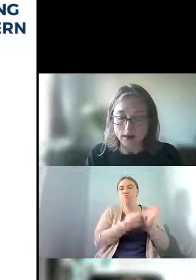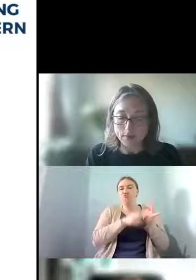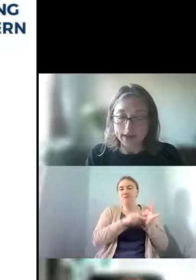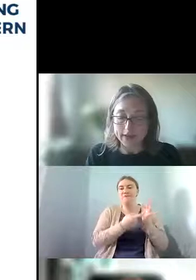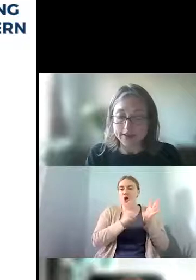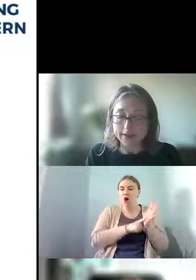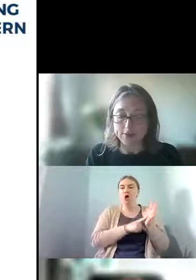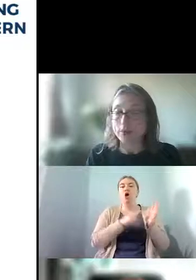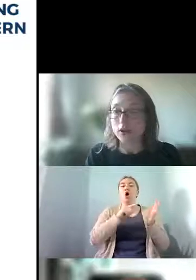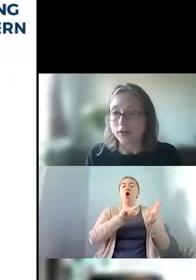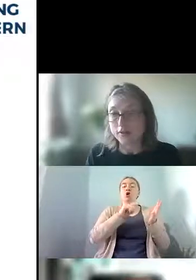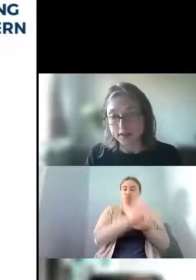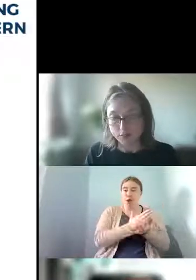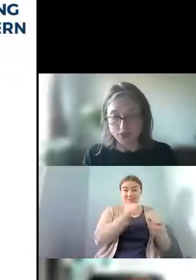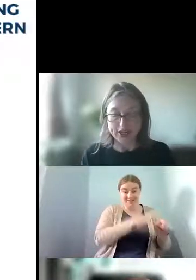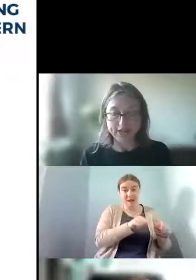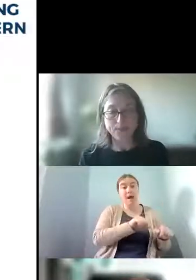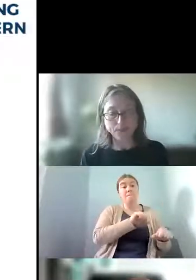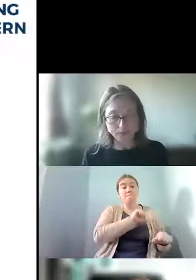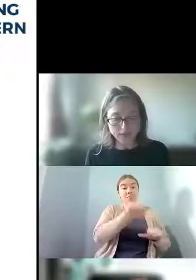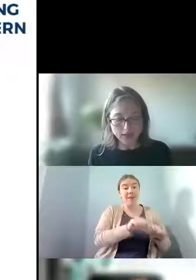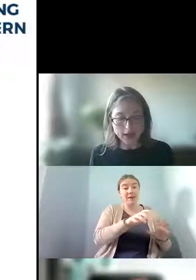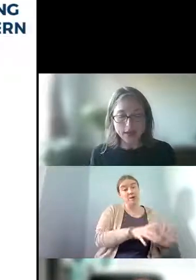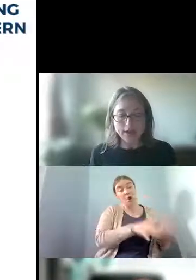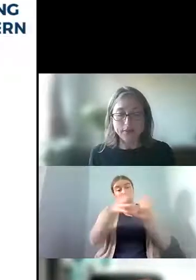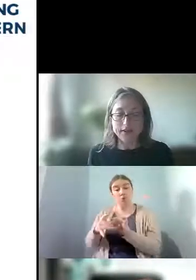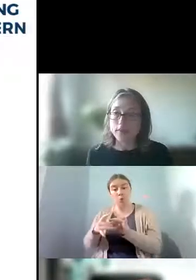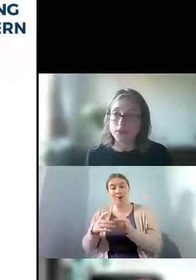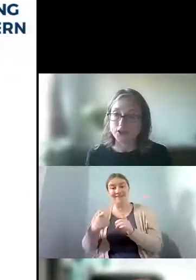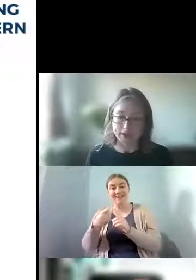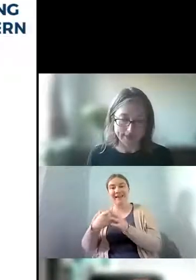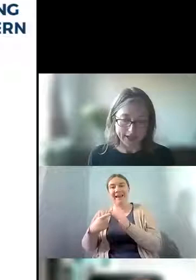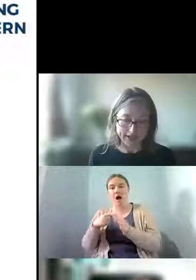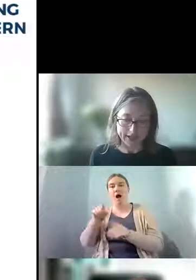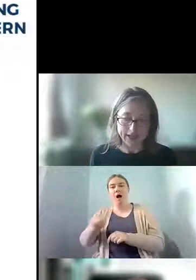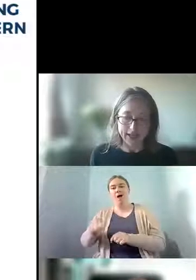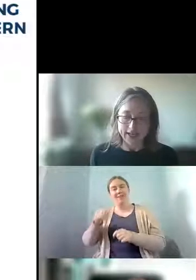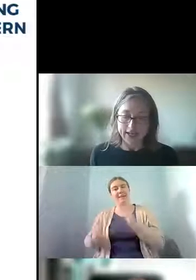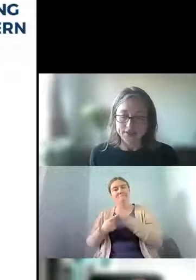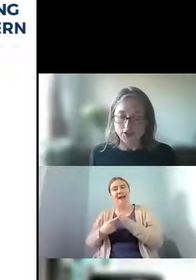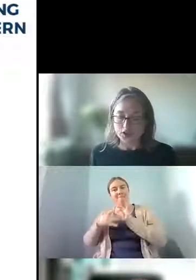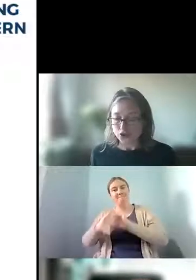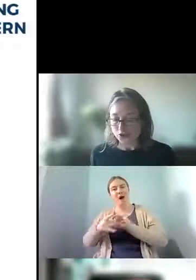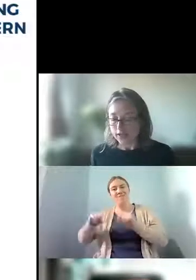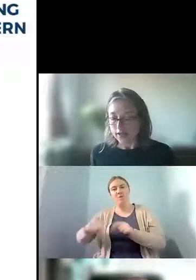main delivery partner for this project so in summer 2018 he was asked to join